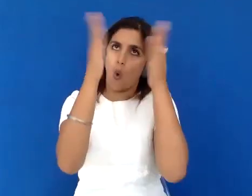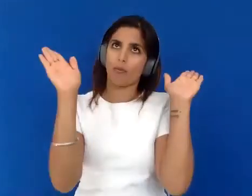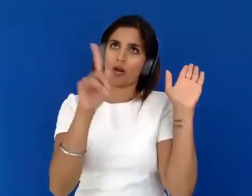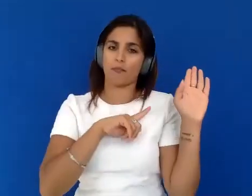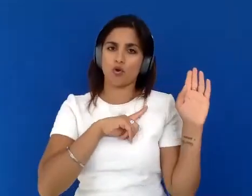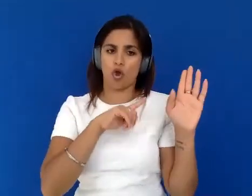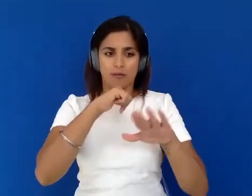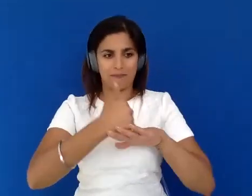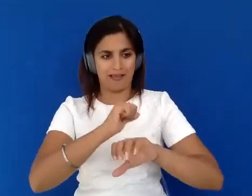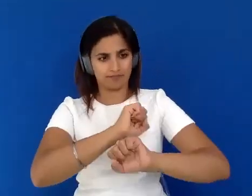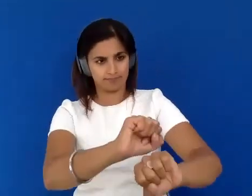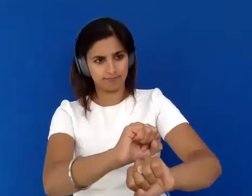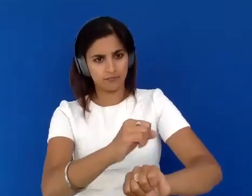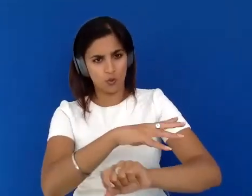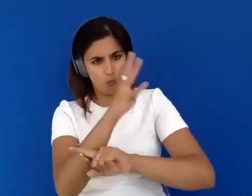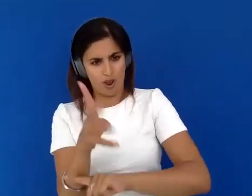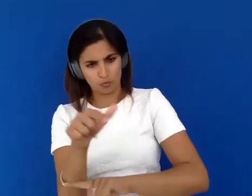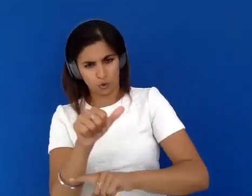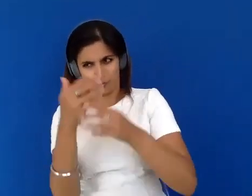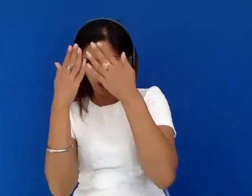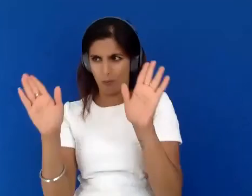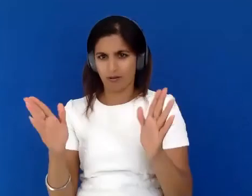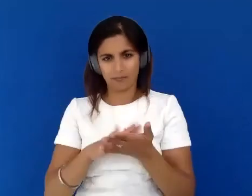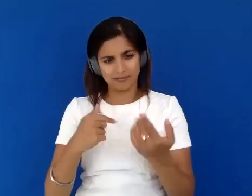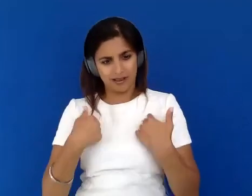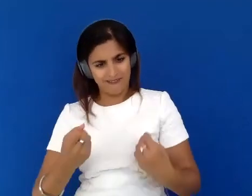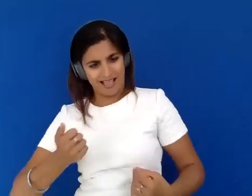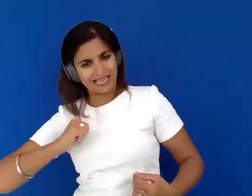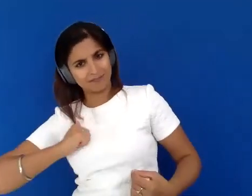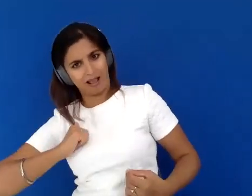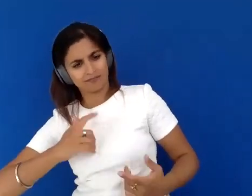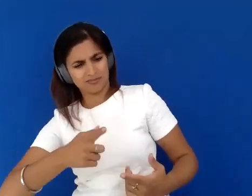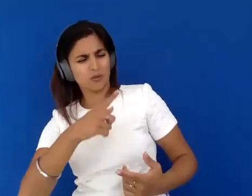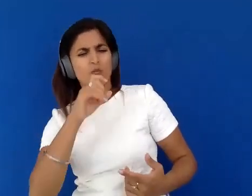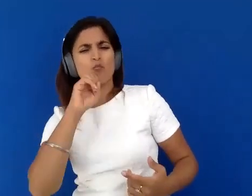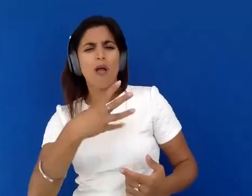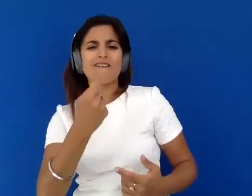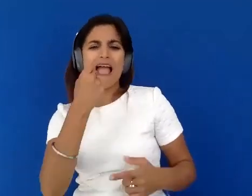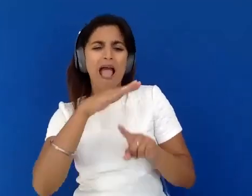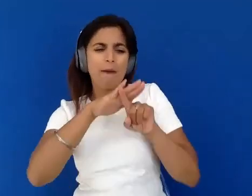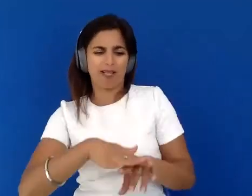right so I have these expectations that ableism won't exist as hard here anti-